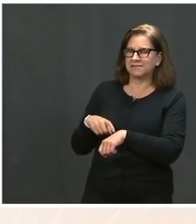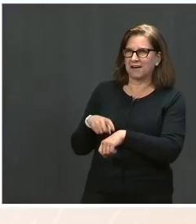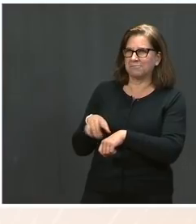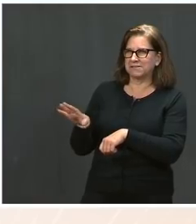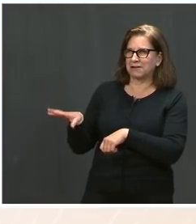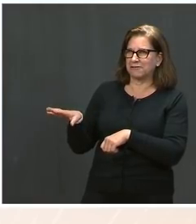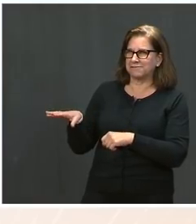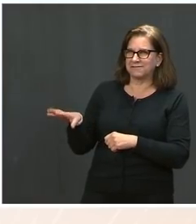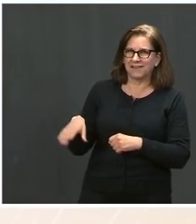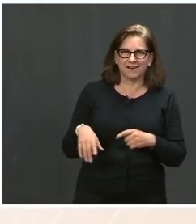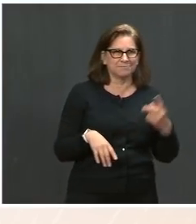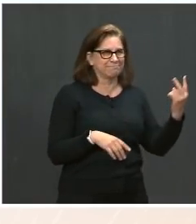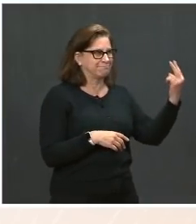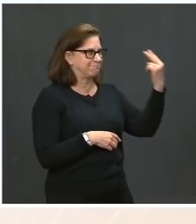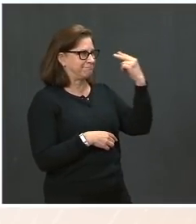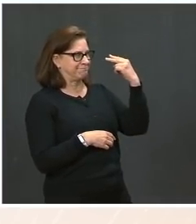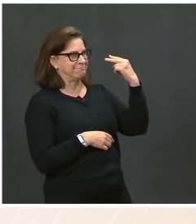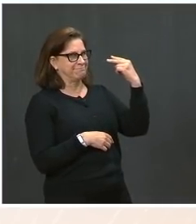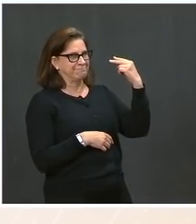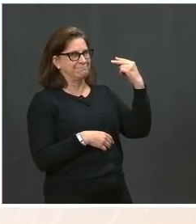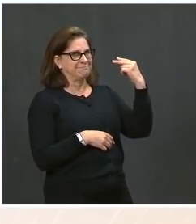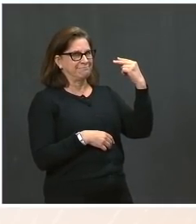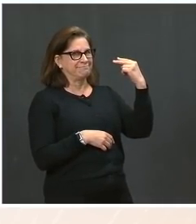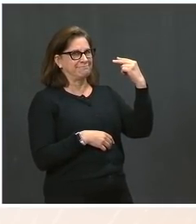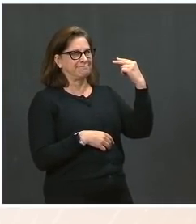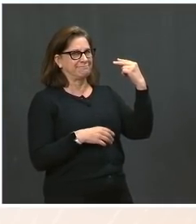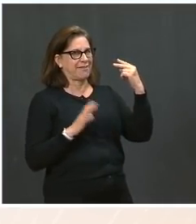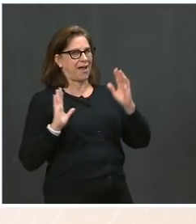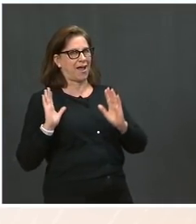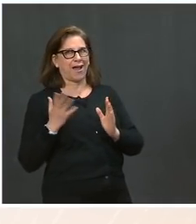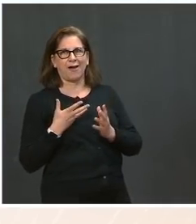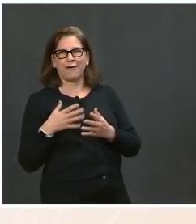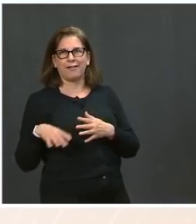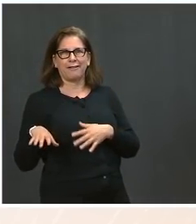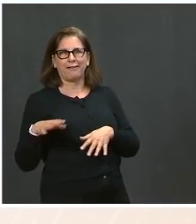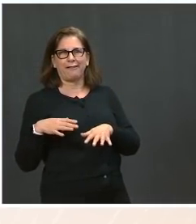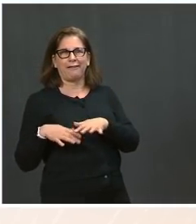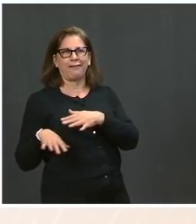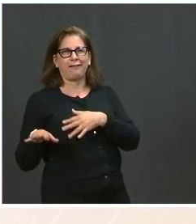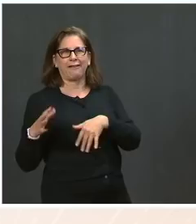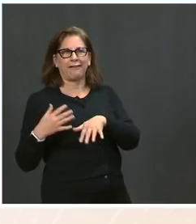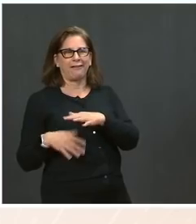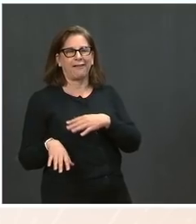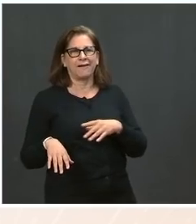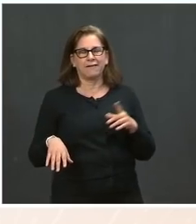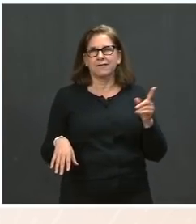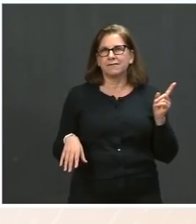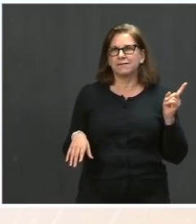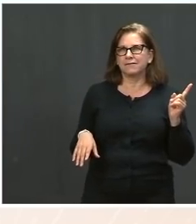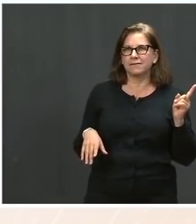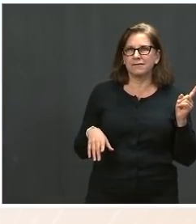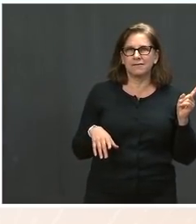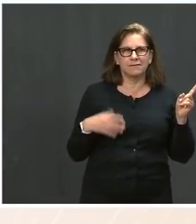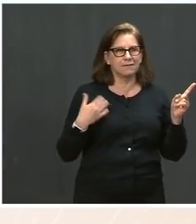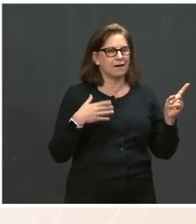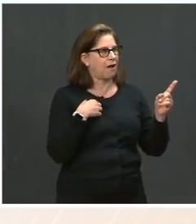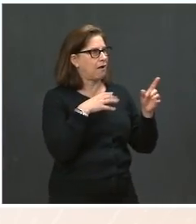Because they saw our passivity as their opportunity. And it's not just in China; it's in other countries too.